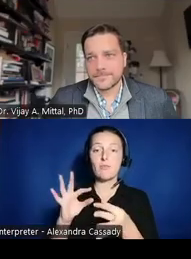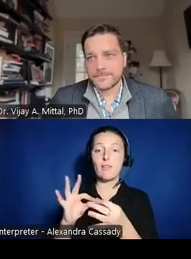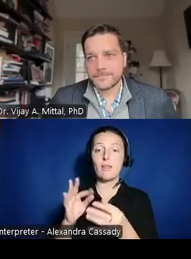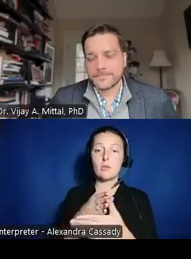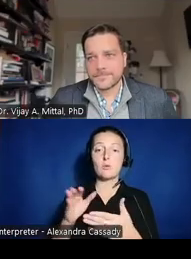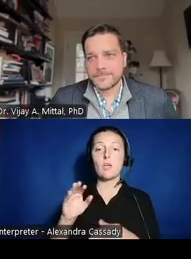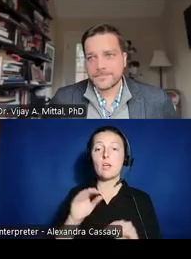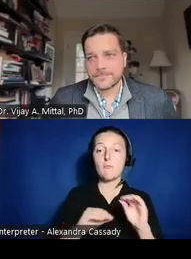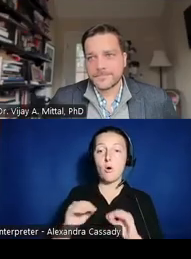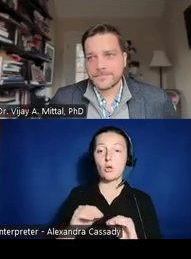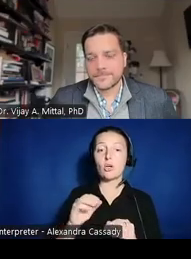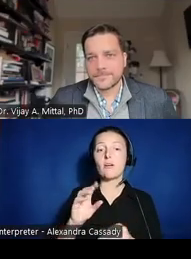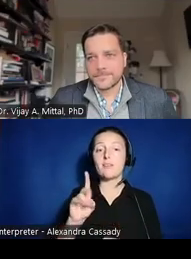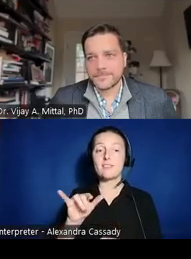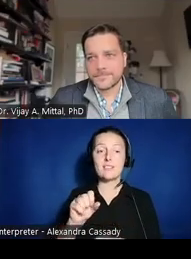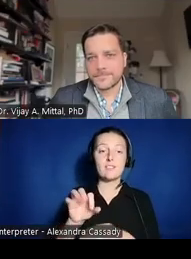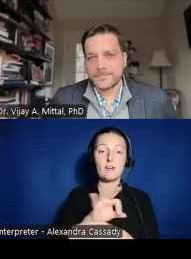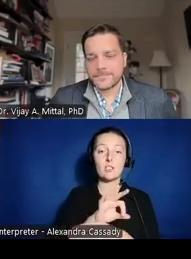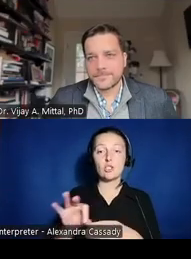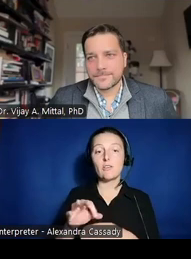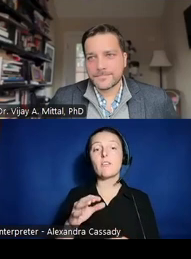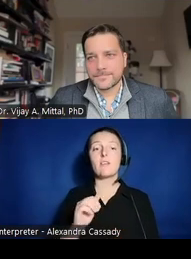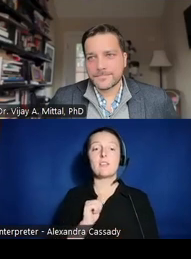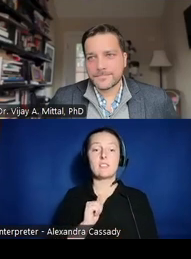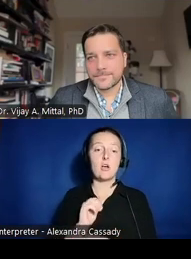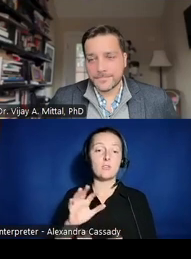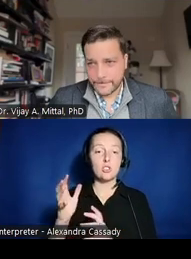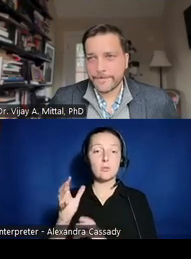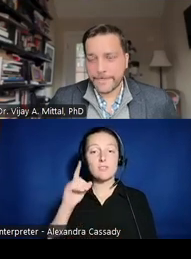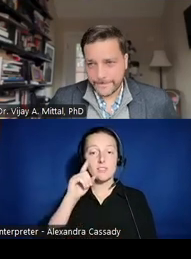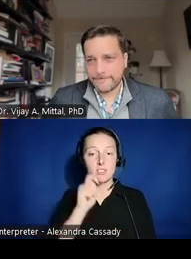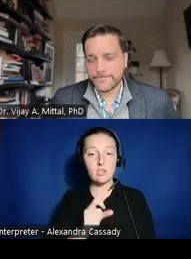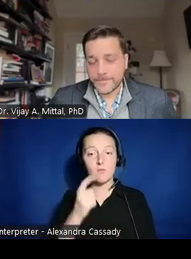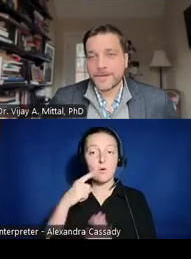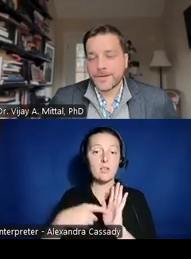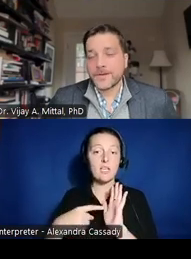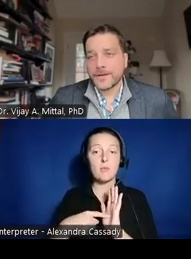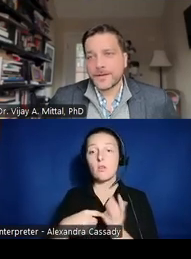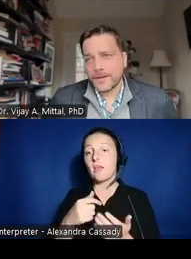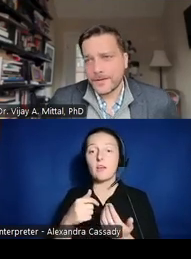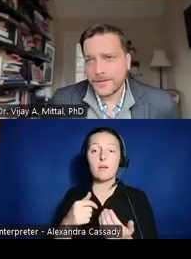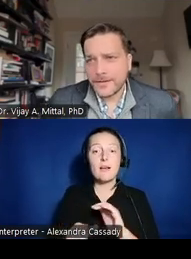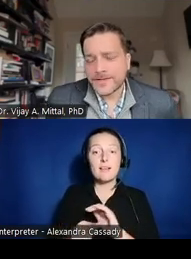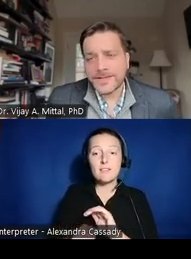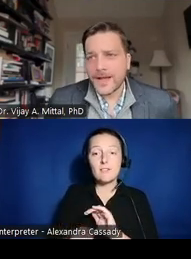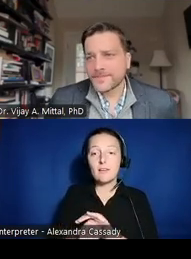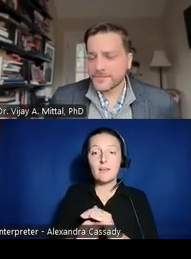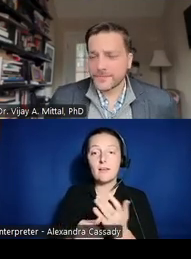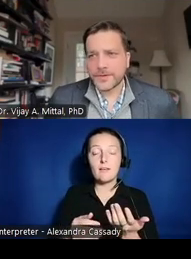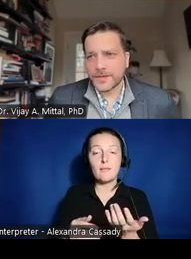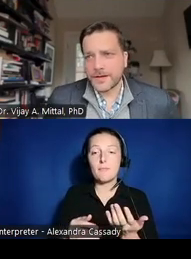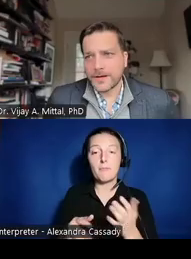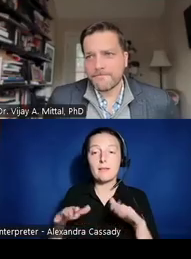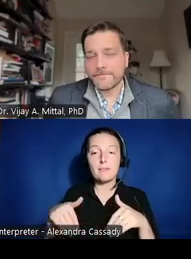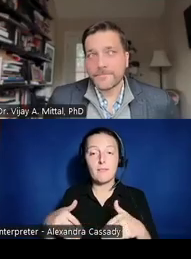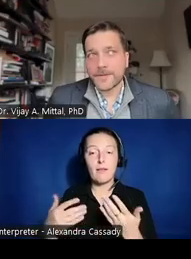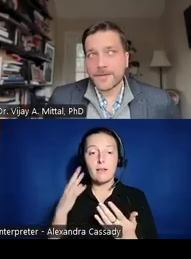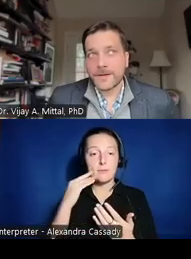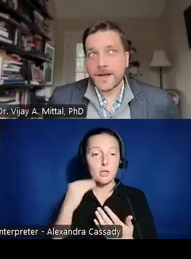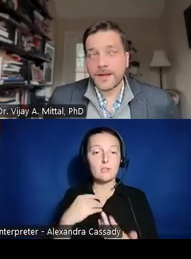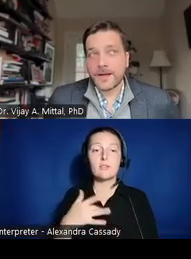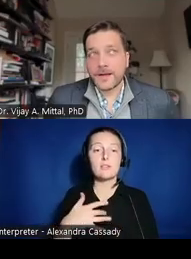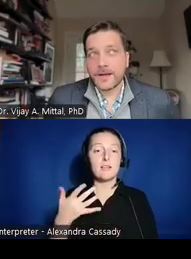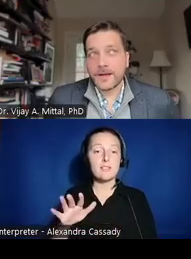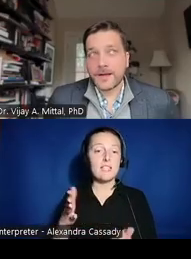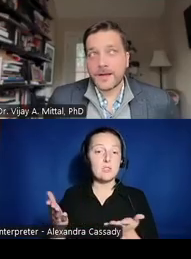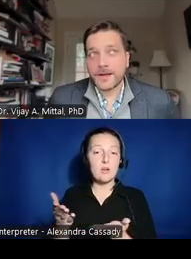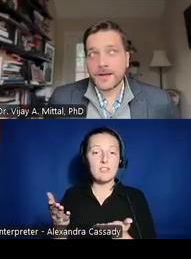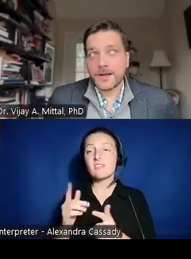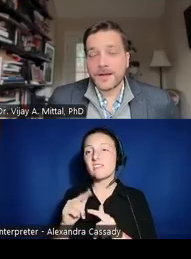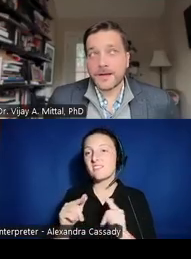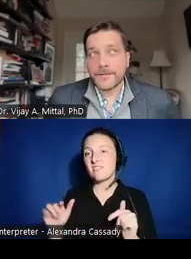such as passivity experiences, sensed presence and similar things? Yes, absolutely. Um I I